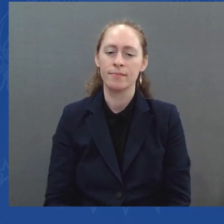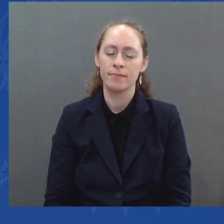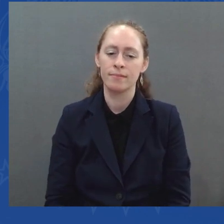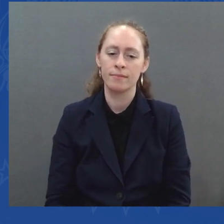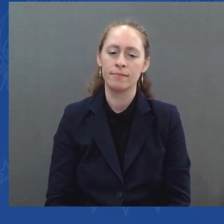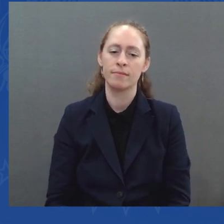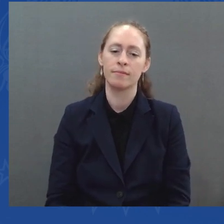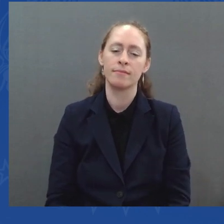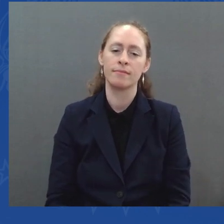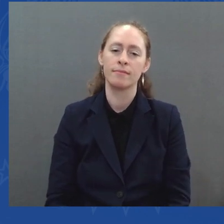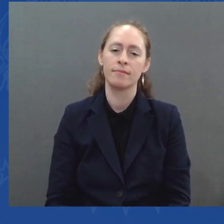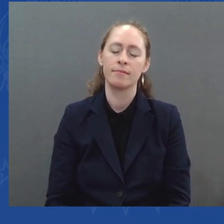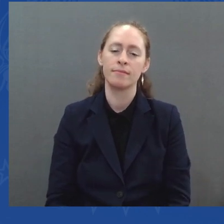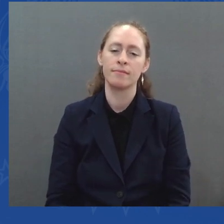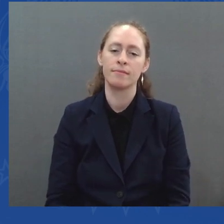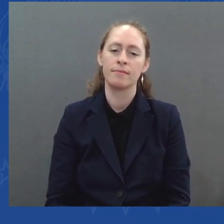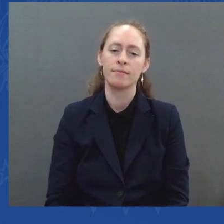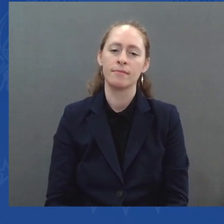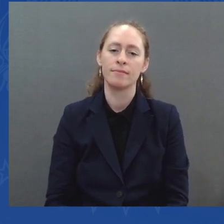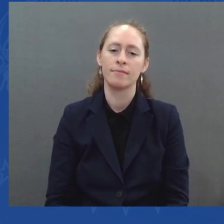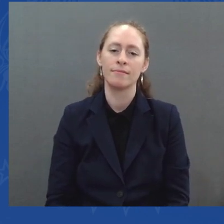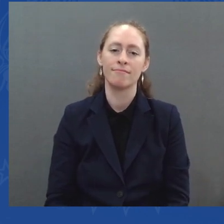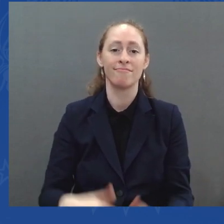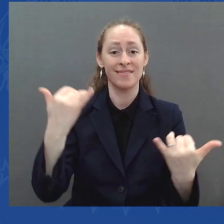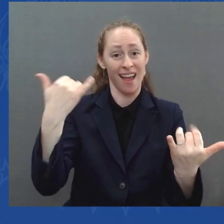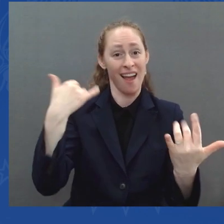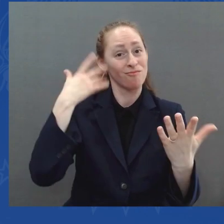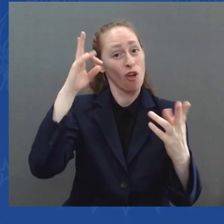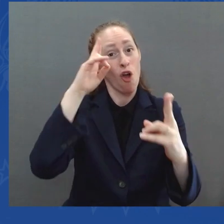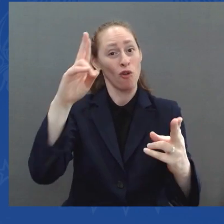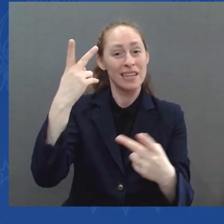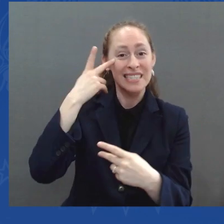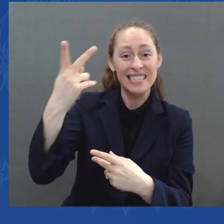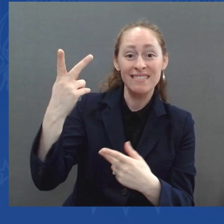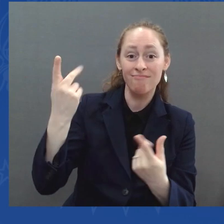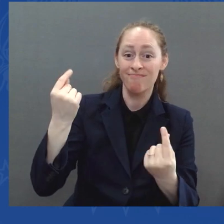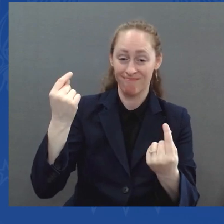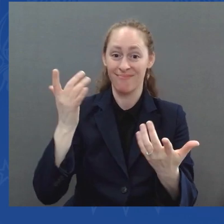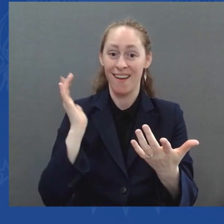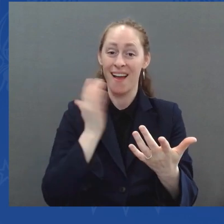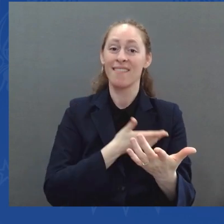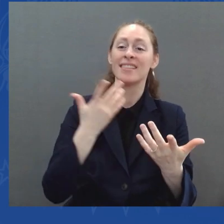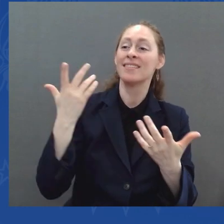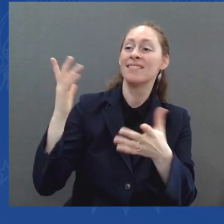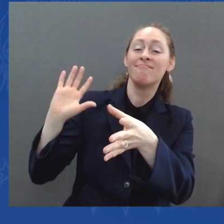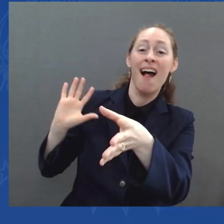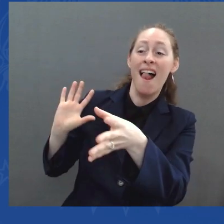I'm grateful for all the people who have been involved and continue to make the ACA everything it can be.